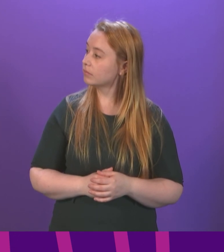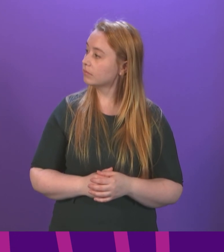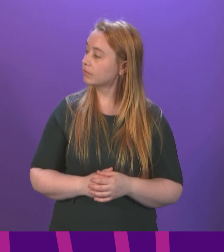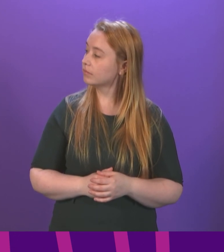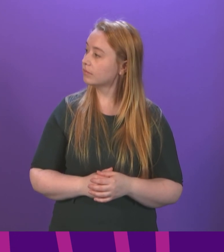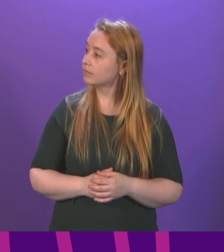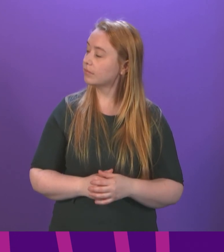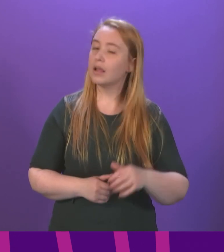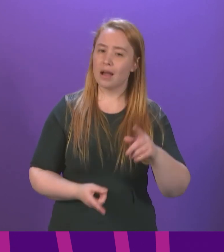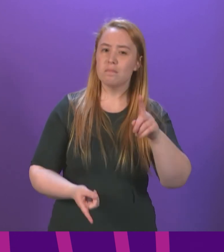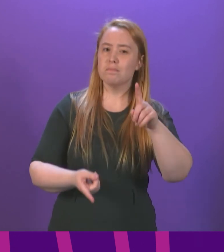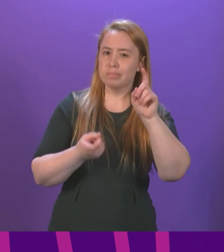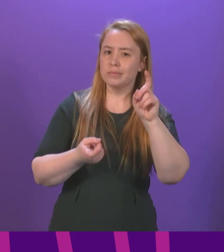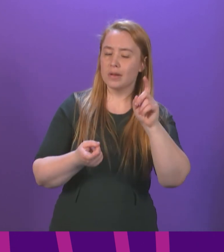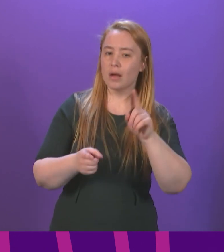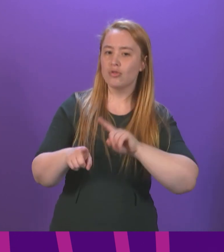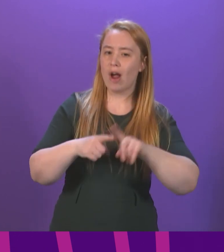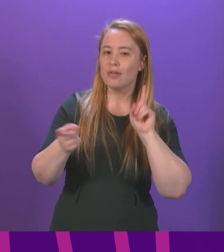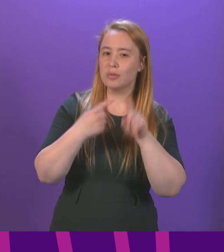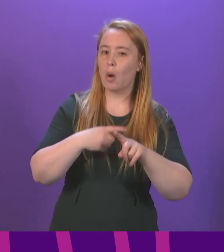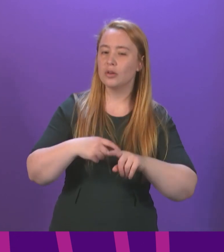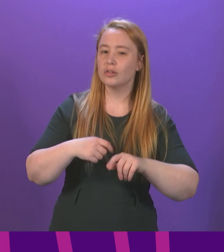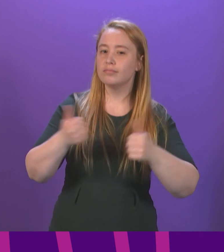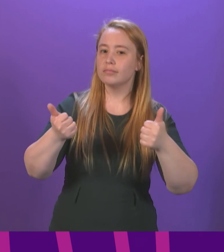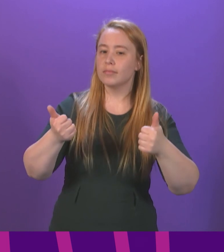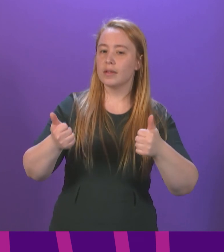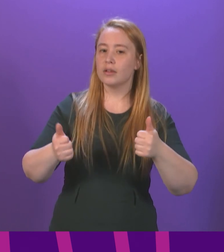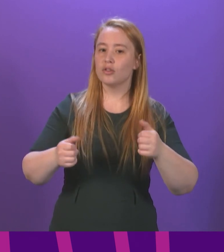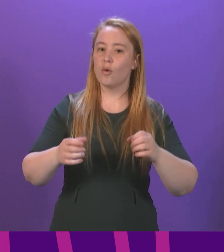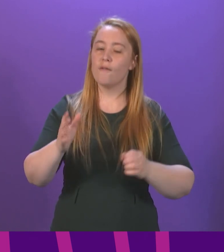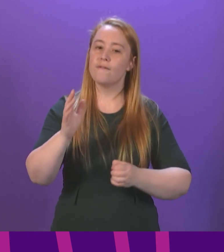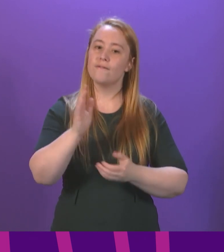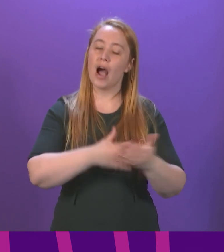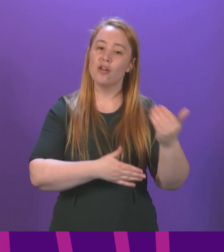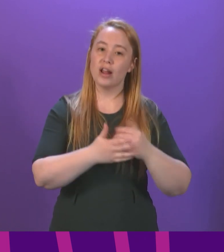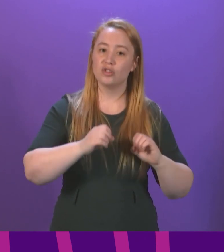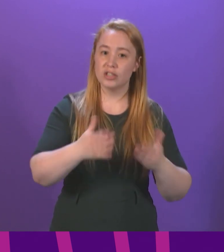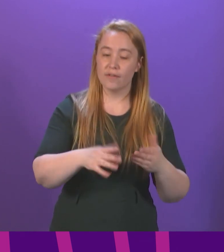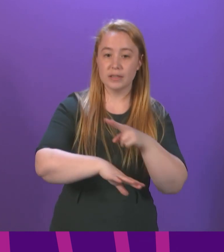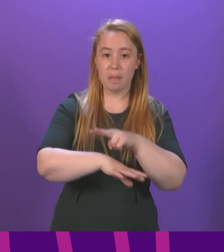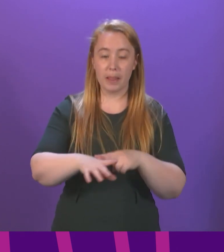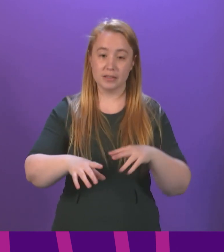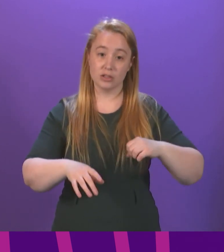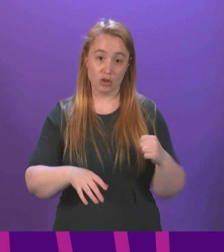to David Torrance as best I can. The Scottish Fire and Rescue Service and Police Scotland identified their operational control